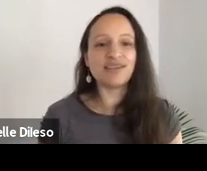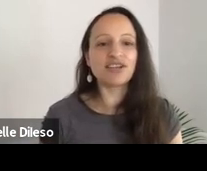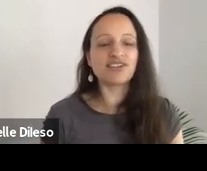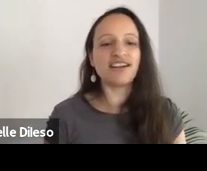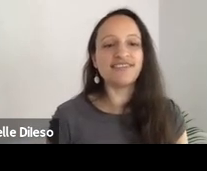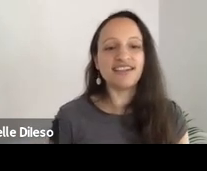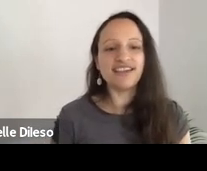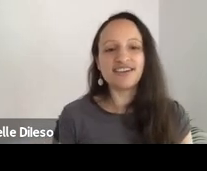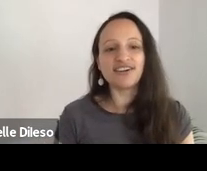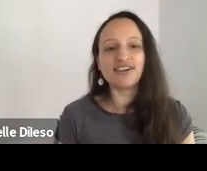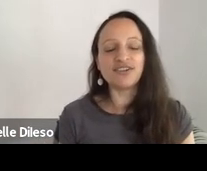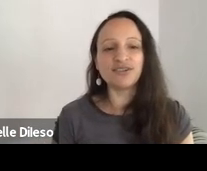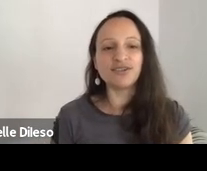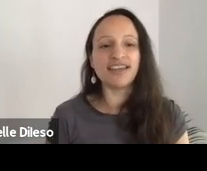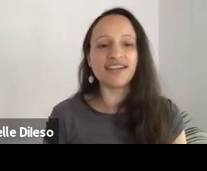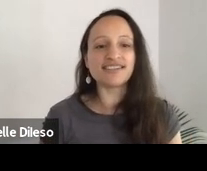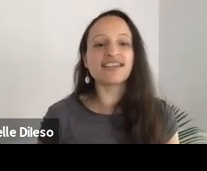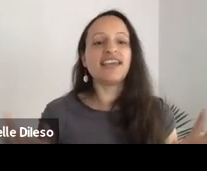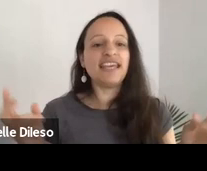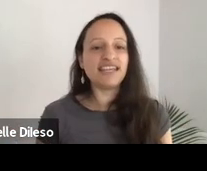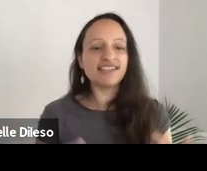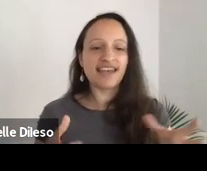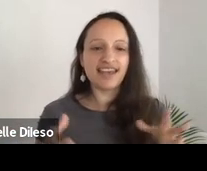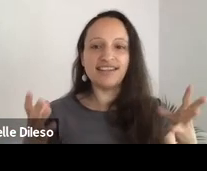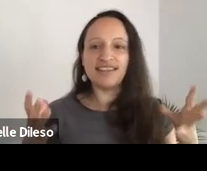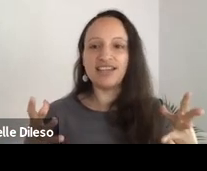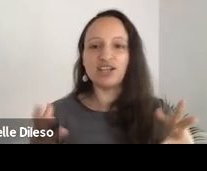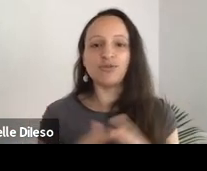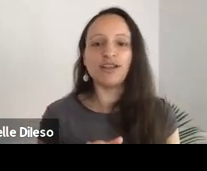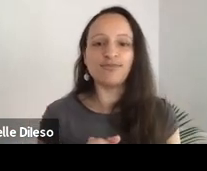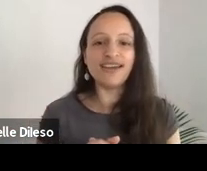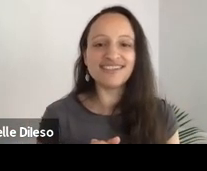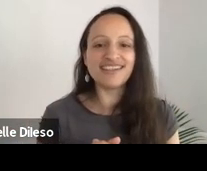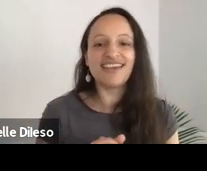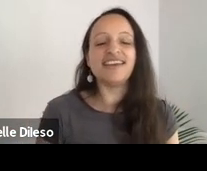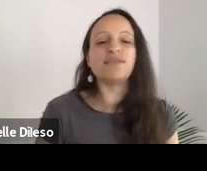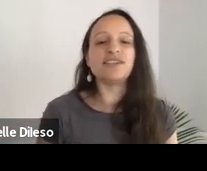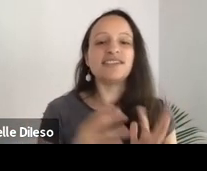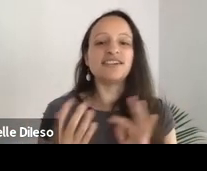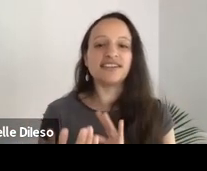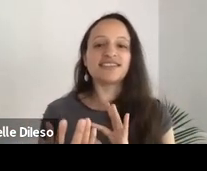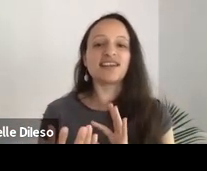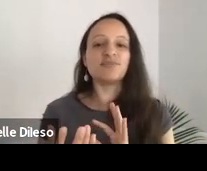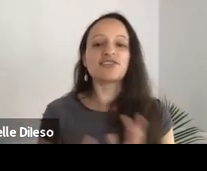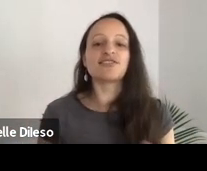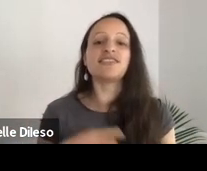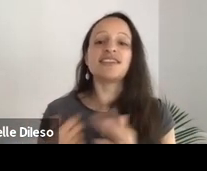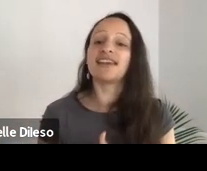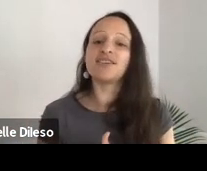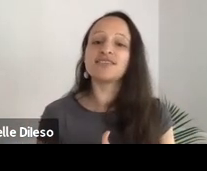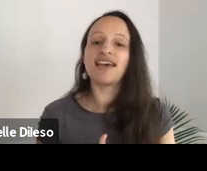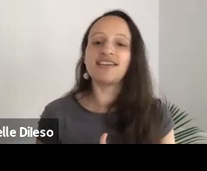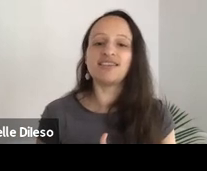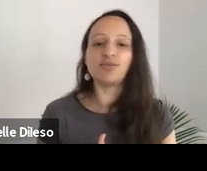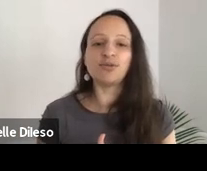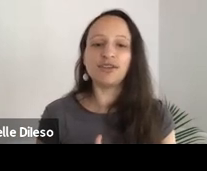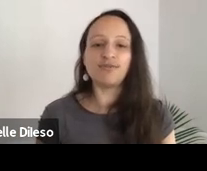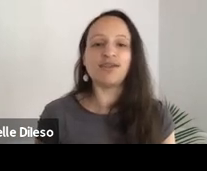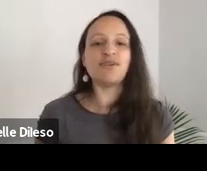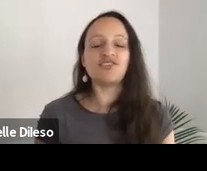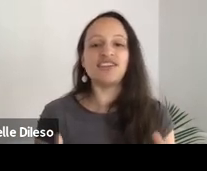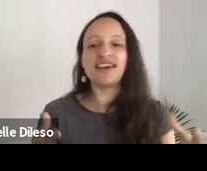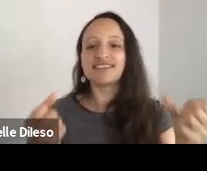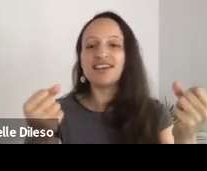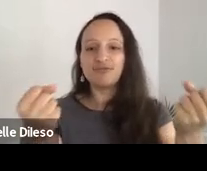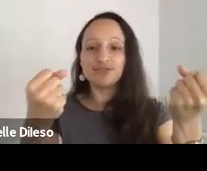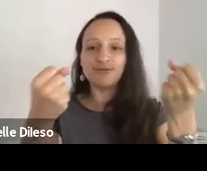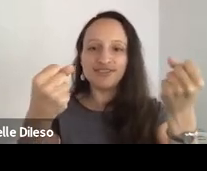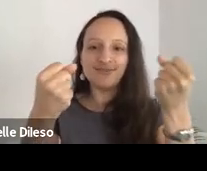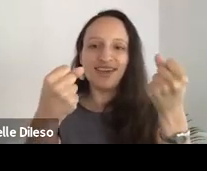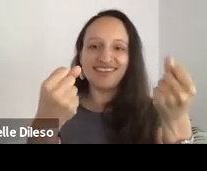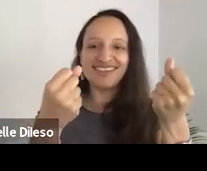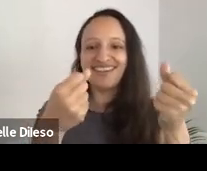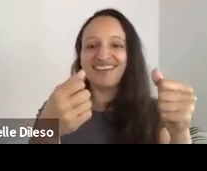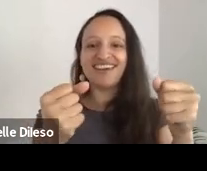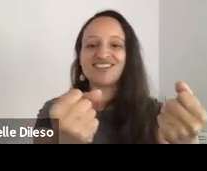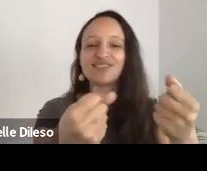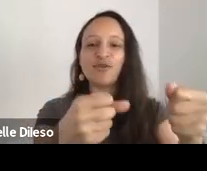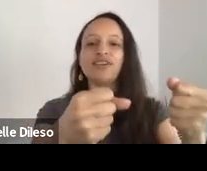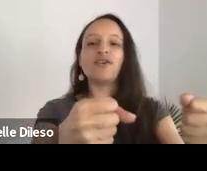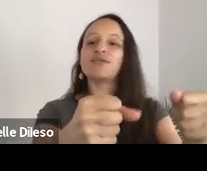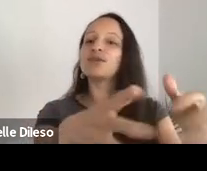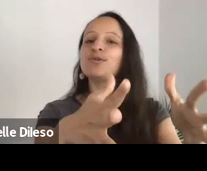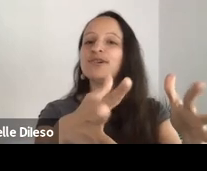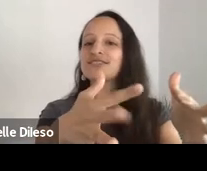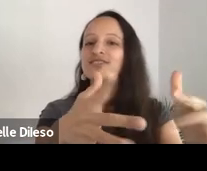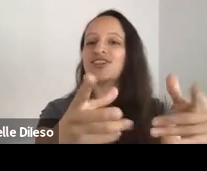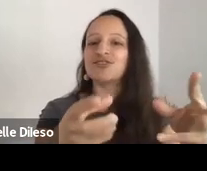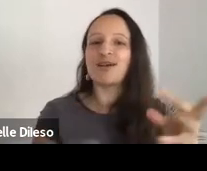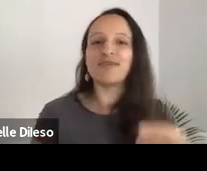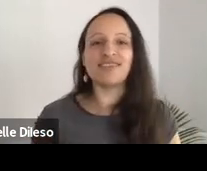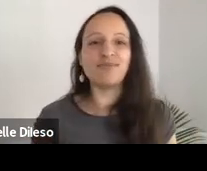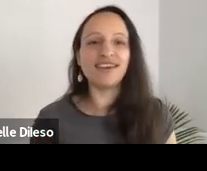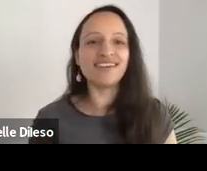And this is a picture of a young girl who again is inside of the kiddie pool of mud. And then we see her in the second picture she's standing outside of a pool of mud but she has fistfuls of mud, that she's holding over the pool so she could drop in the